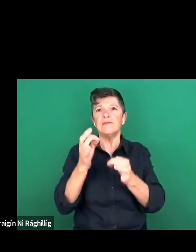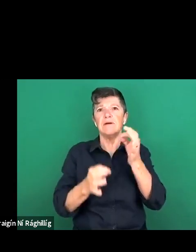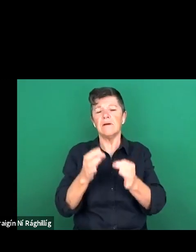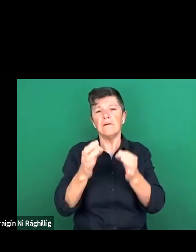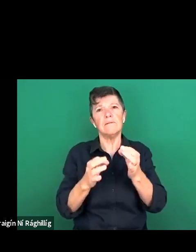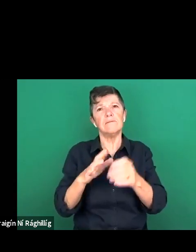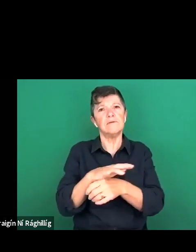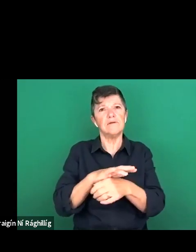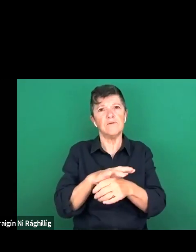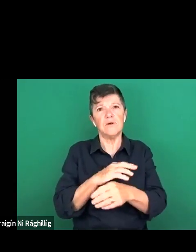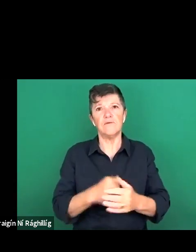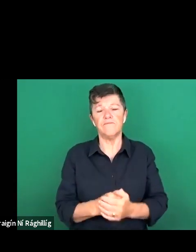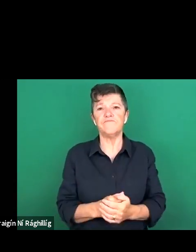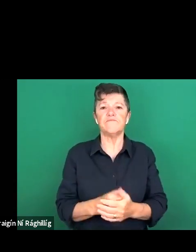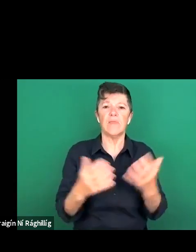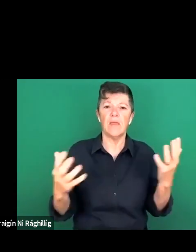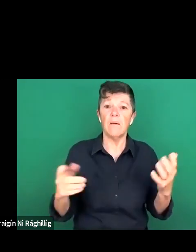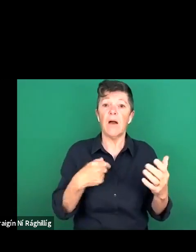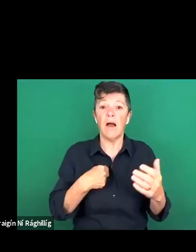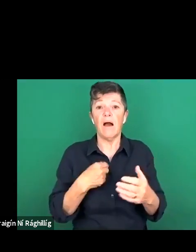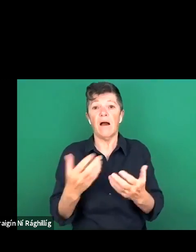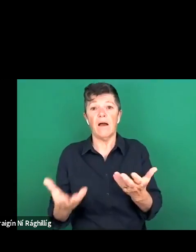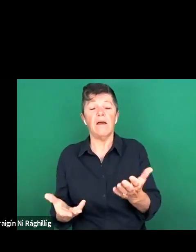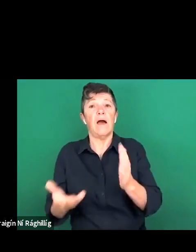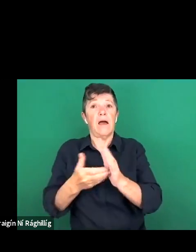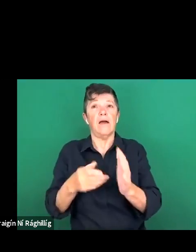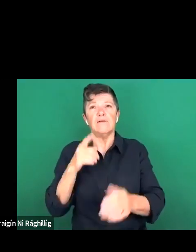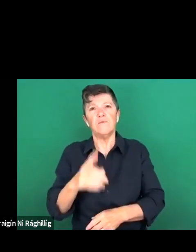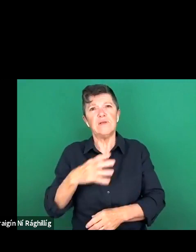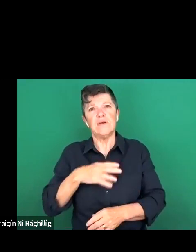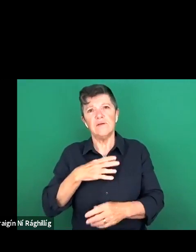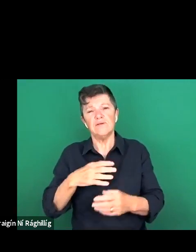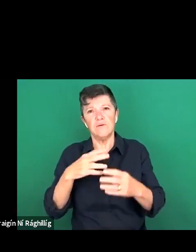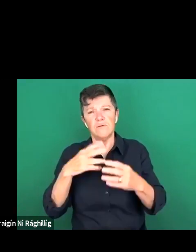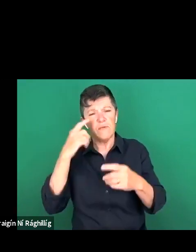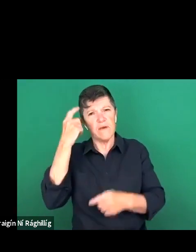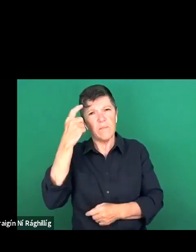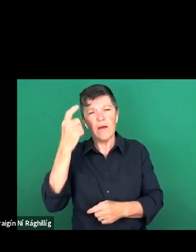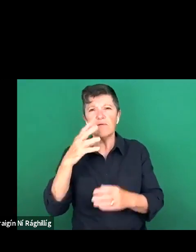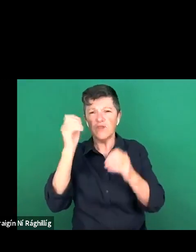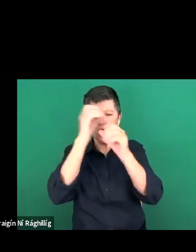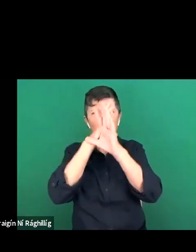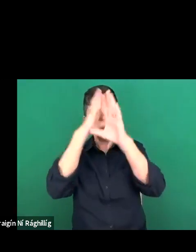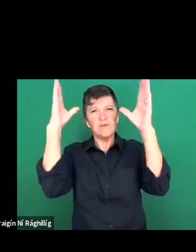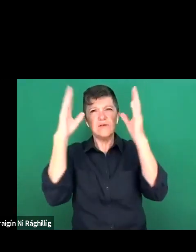Mike sava rage in his book argues we need to a void comparing